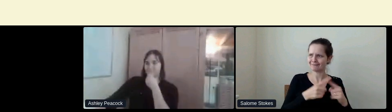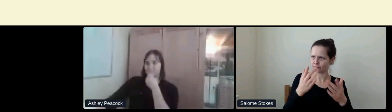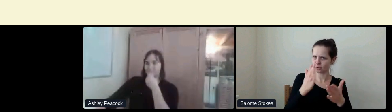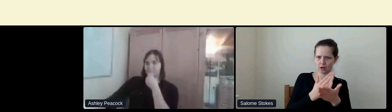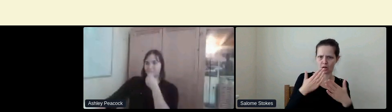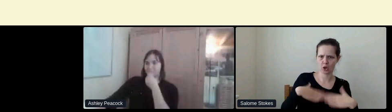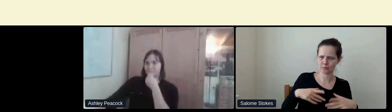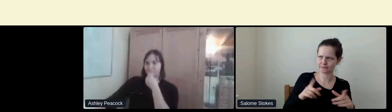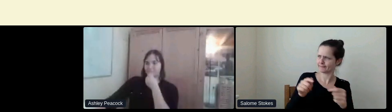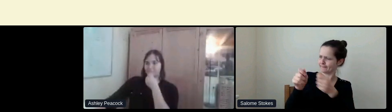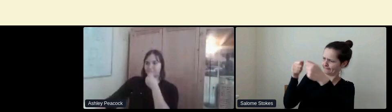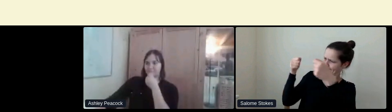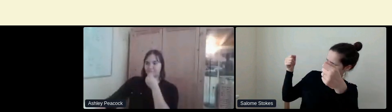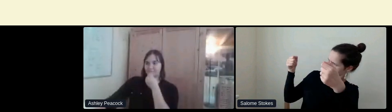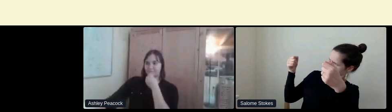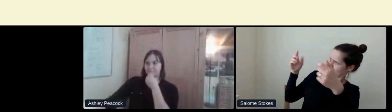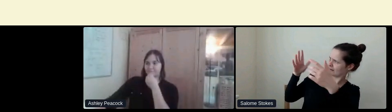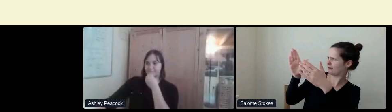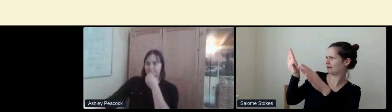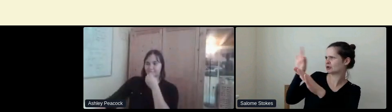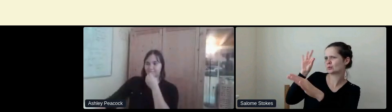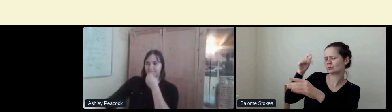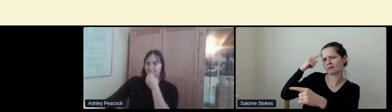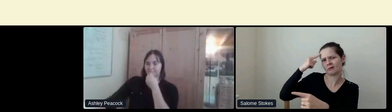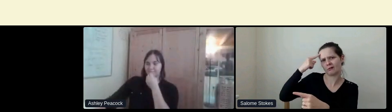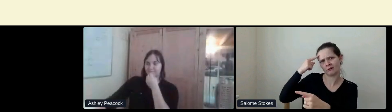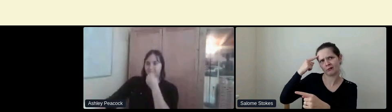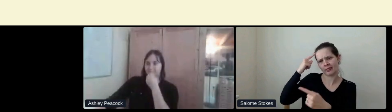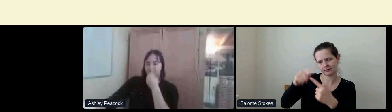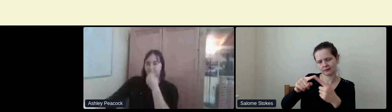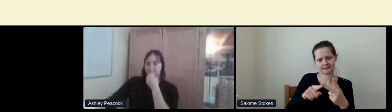I finished getting ready and there's a bit more traffic than normal